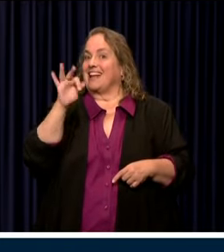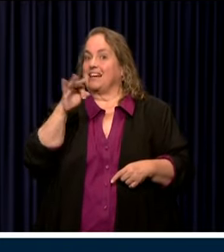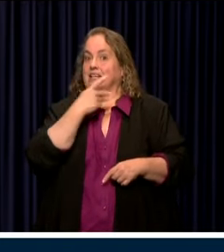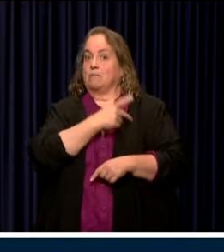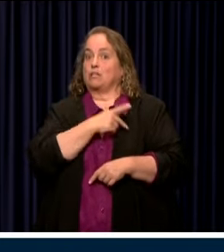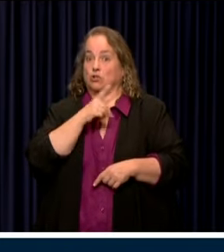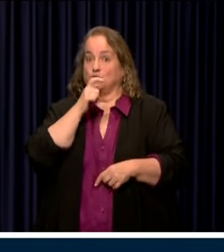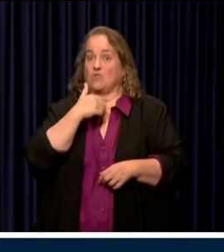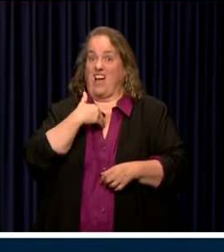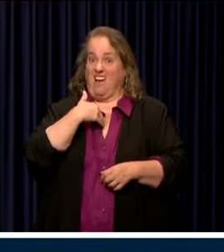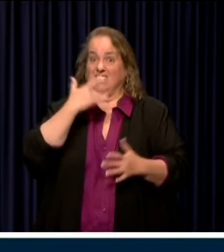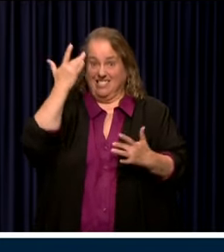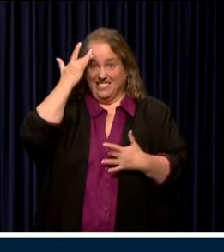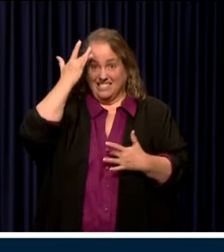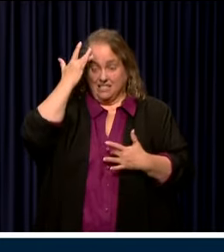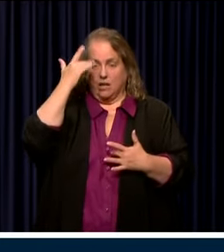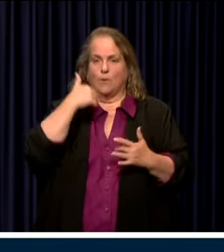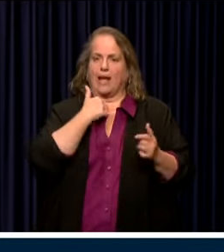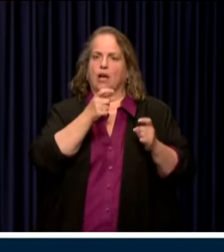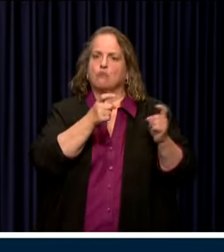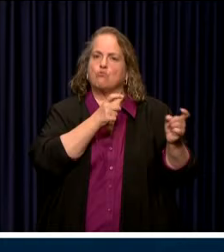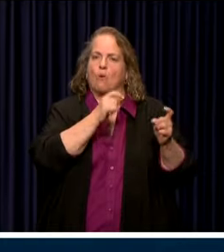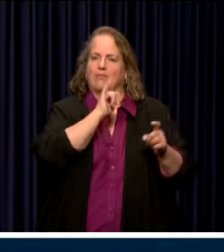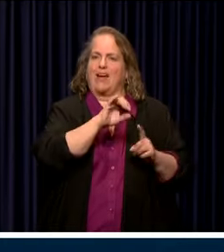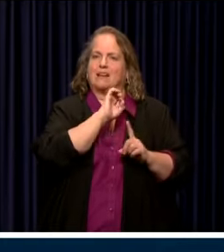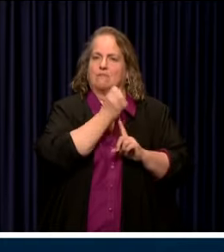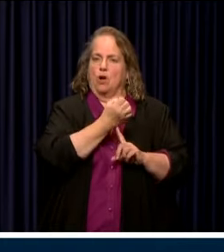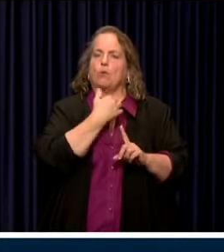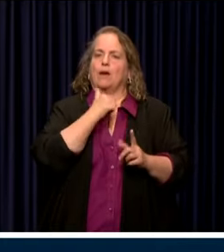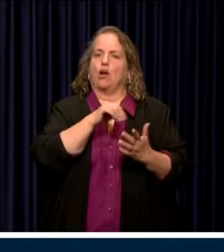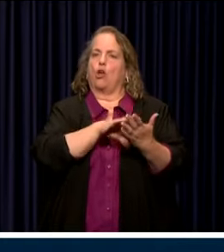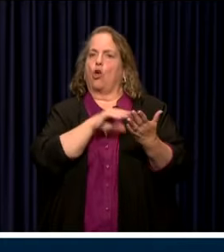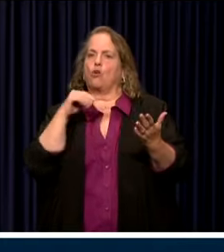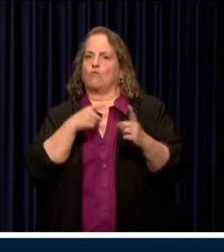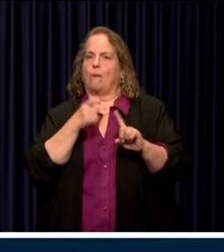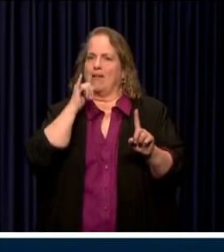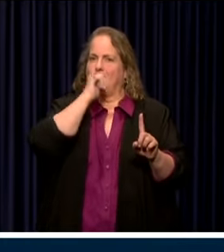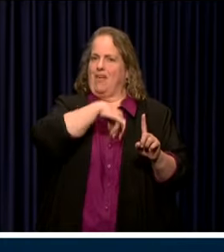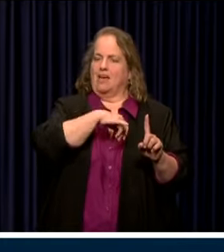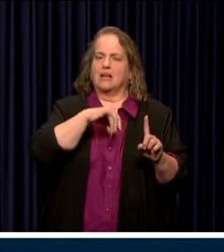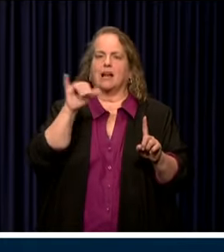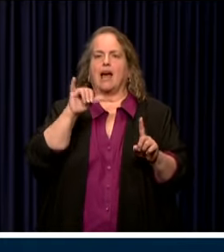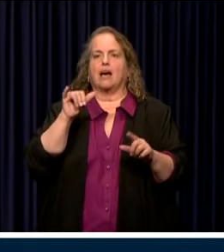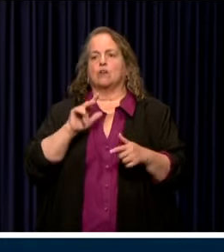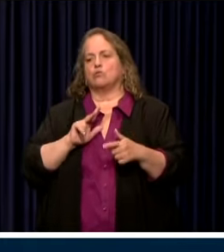MADISONVILLE HAD 226. SUMMERSET HAD 201.